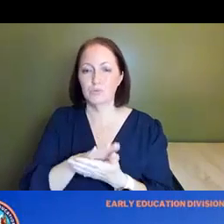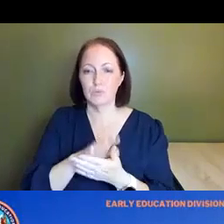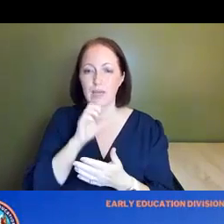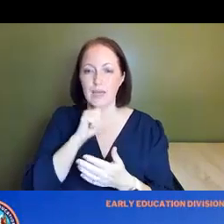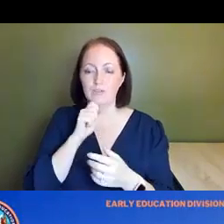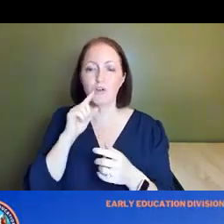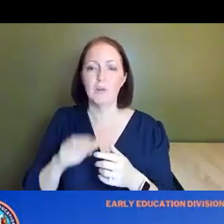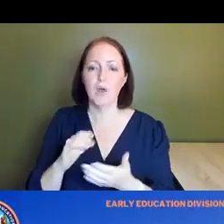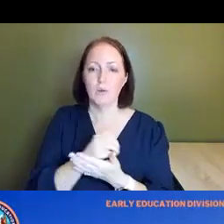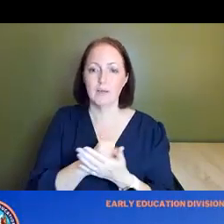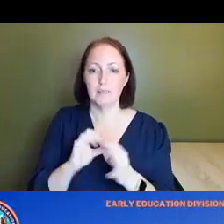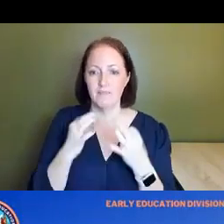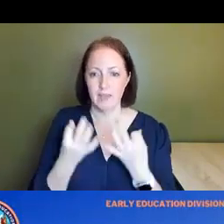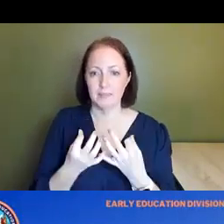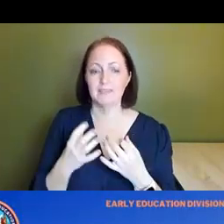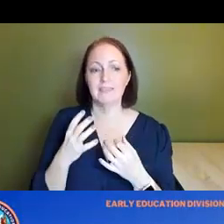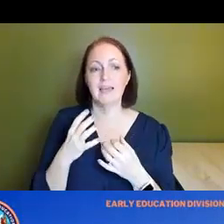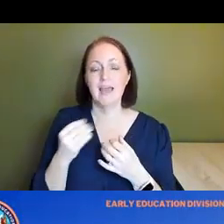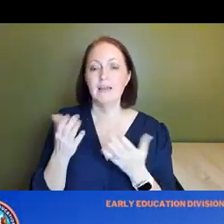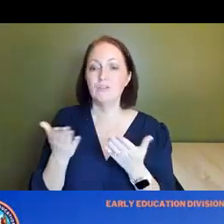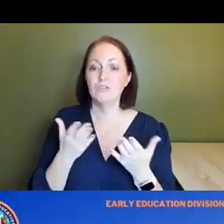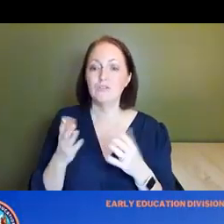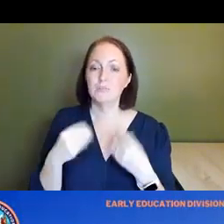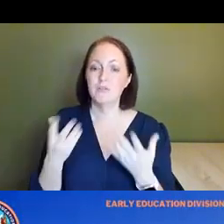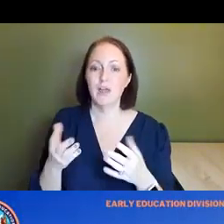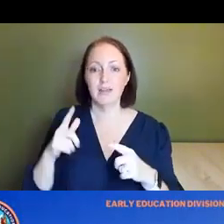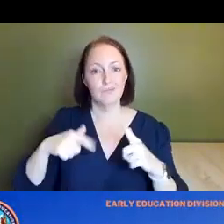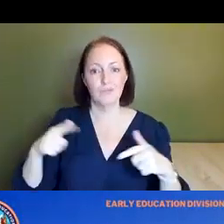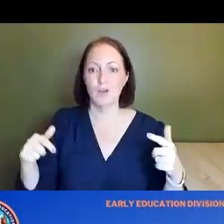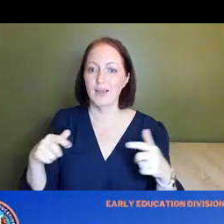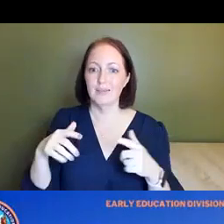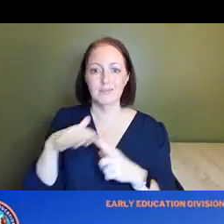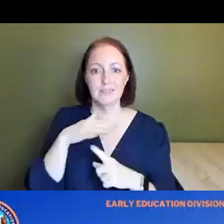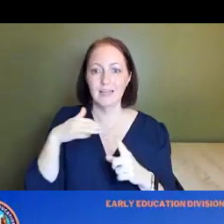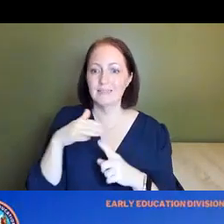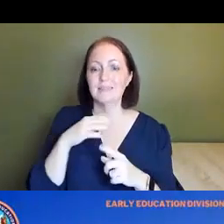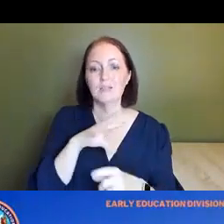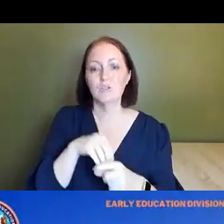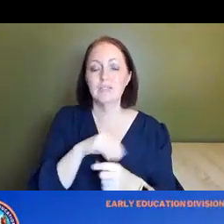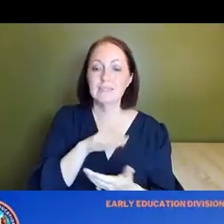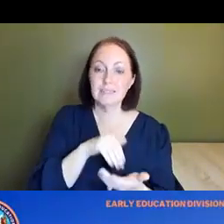families and services are provided in a variety of settings including centers family child